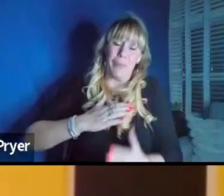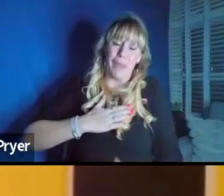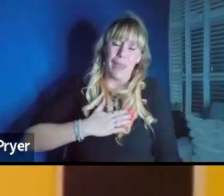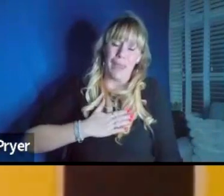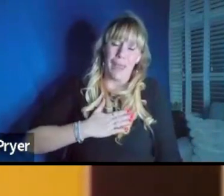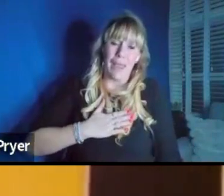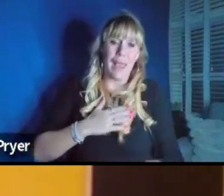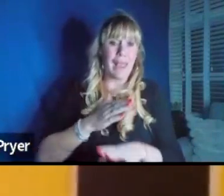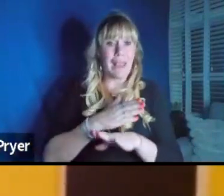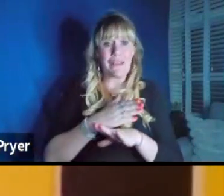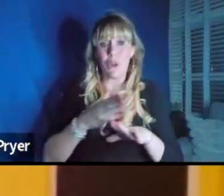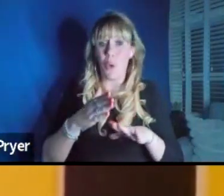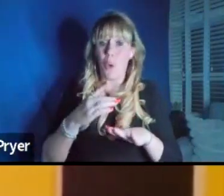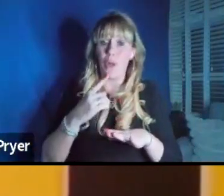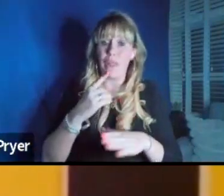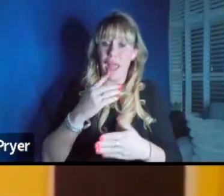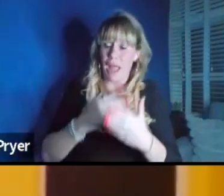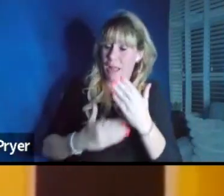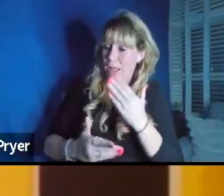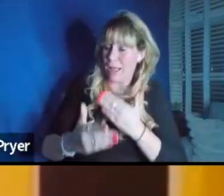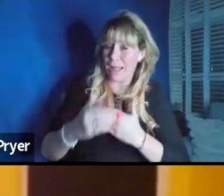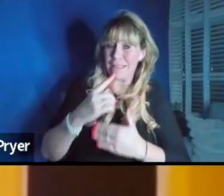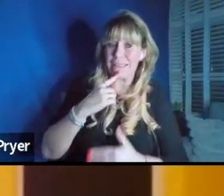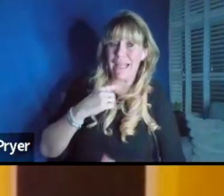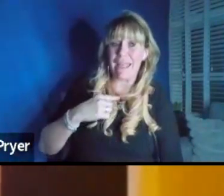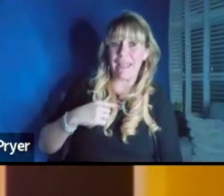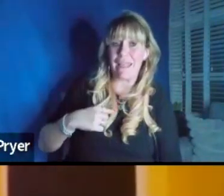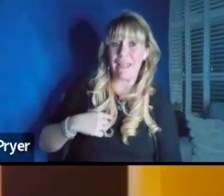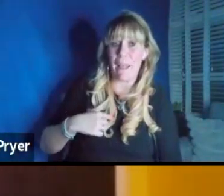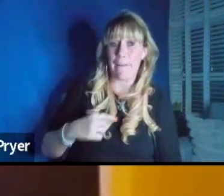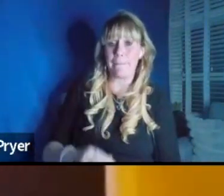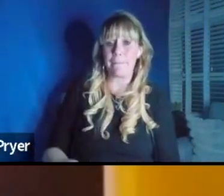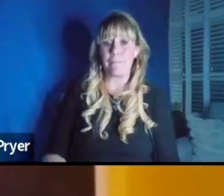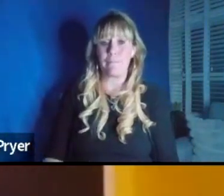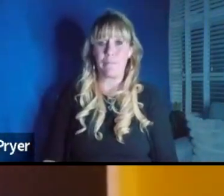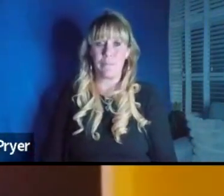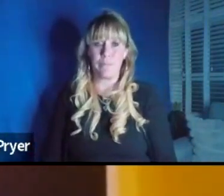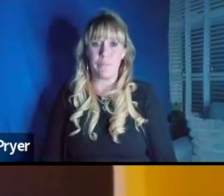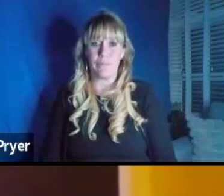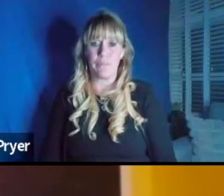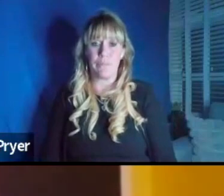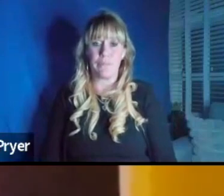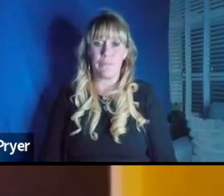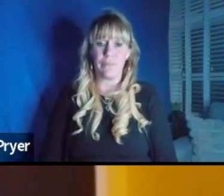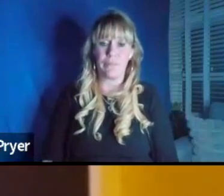I love you